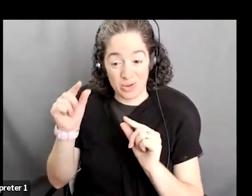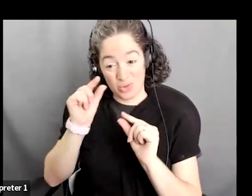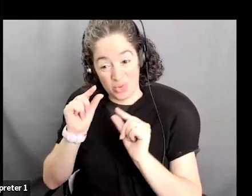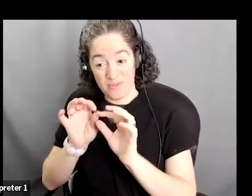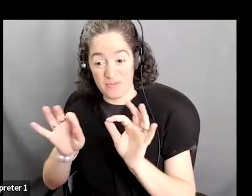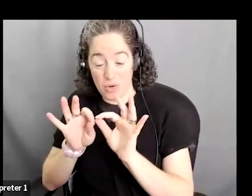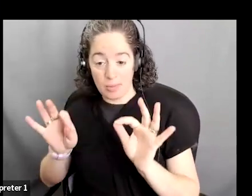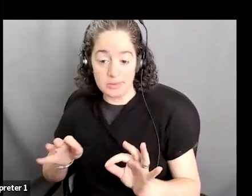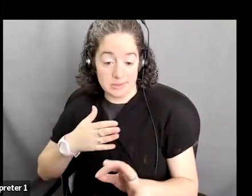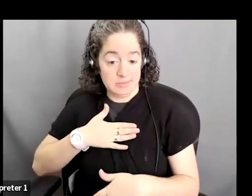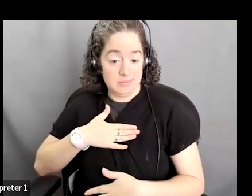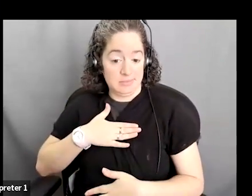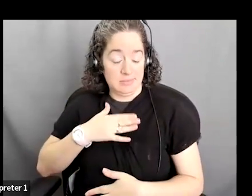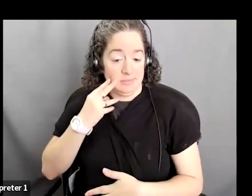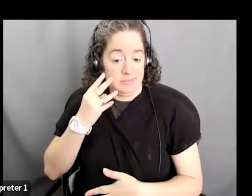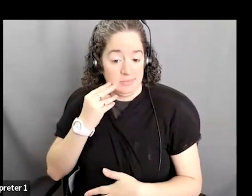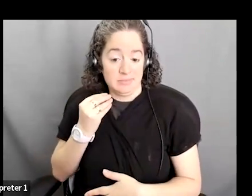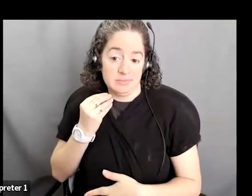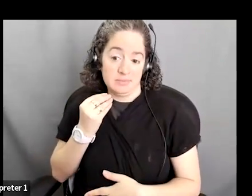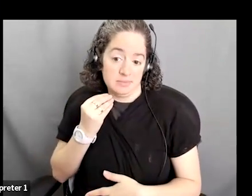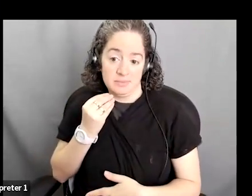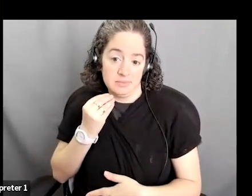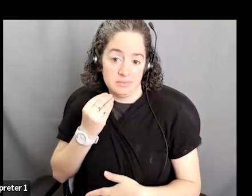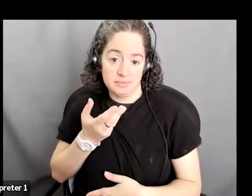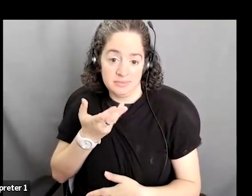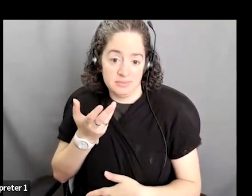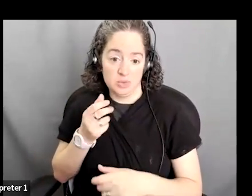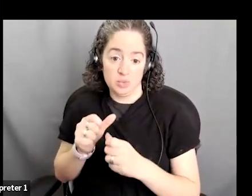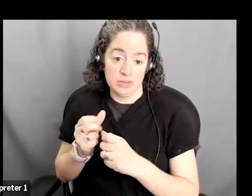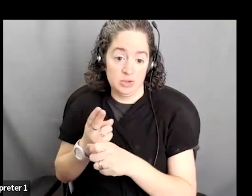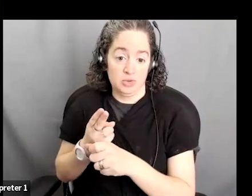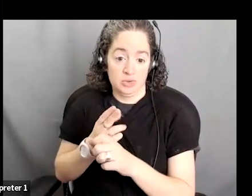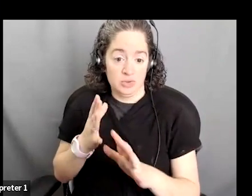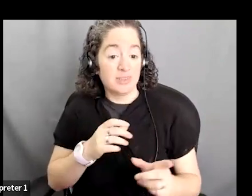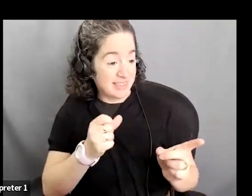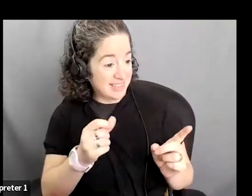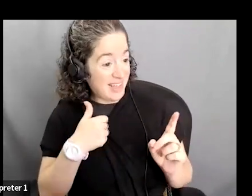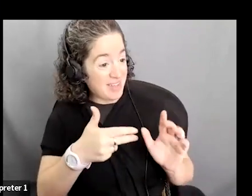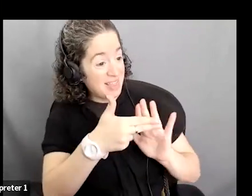based on my experience and doing stuff with users is never- Yes, they have labels and inputs. a bad idea.